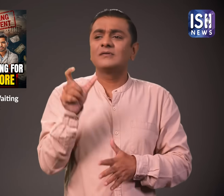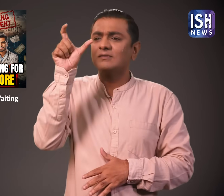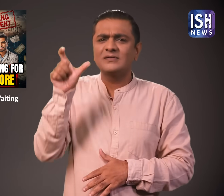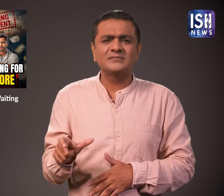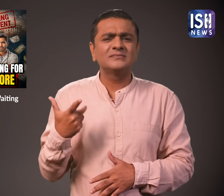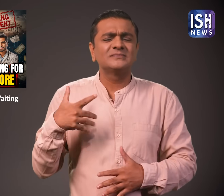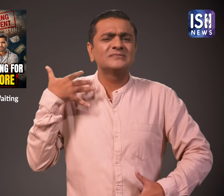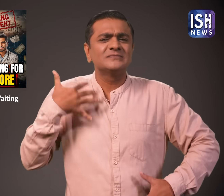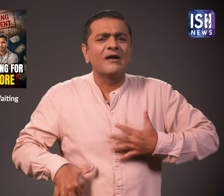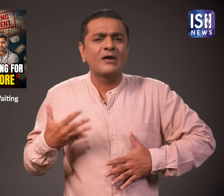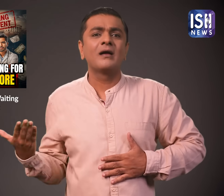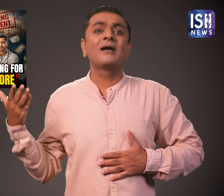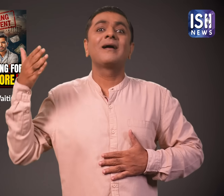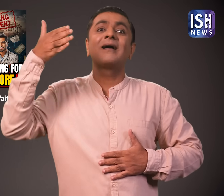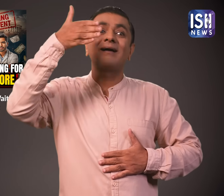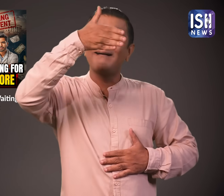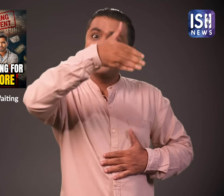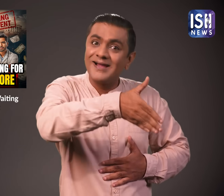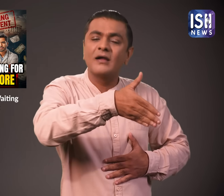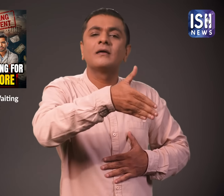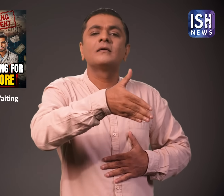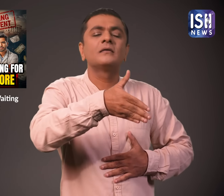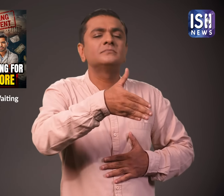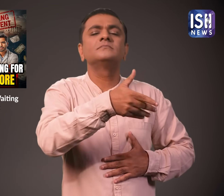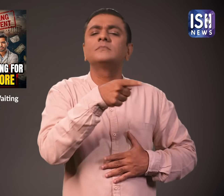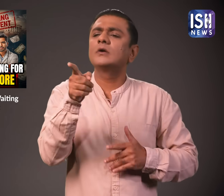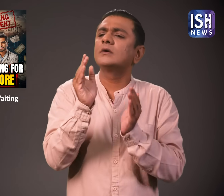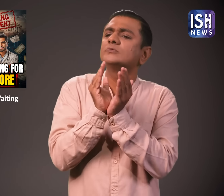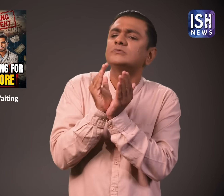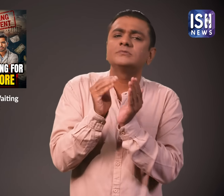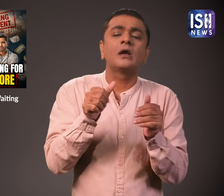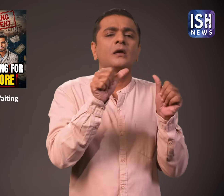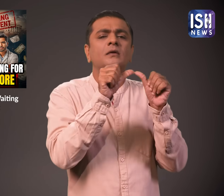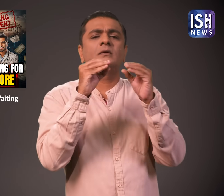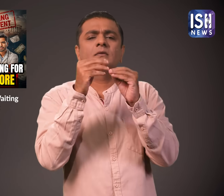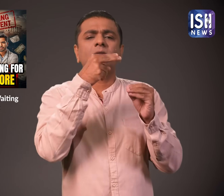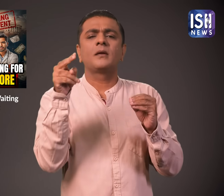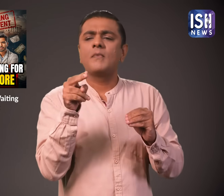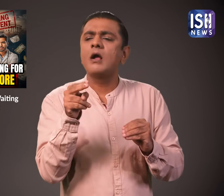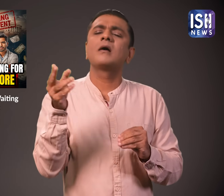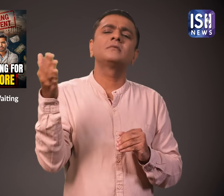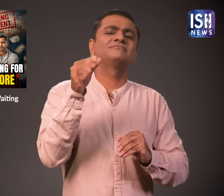Patients with Ayushman Bharat insurance visit private hospitals,